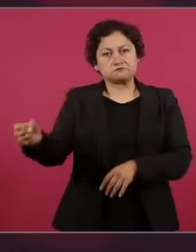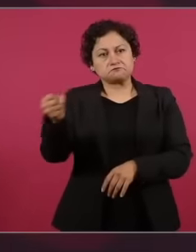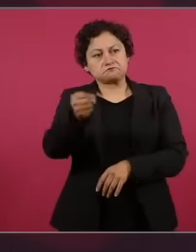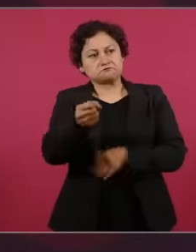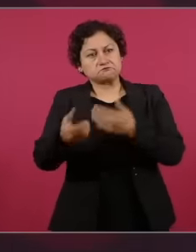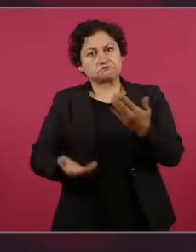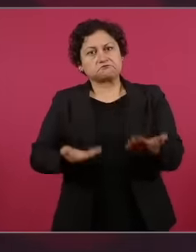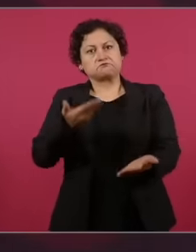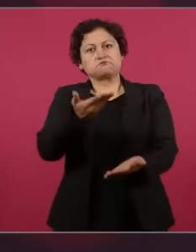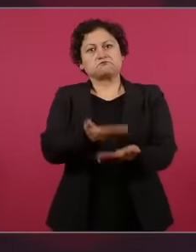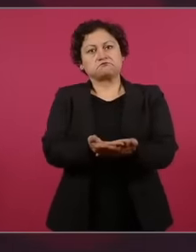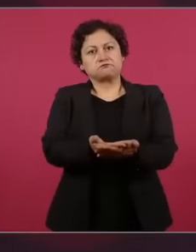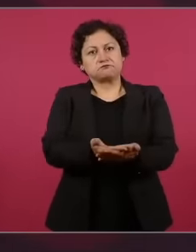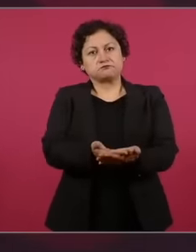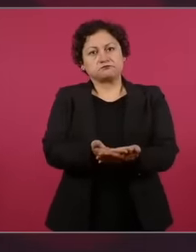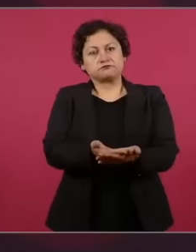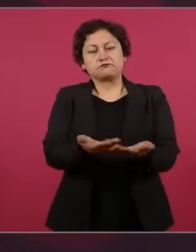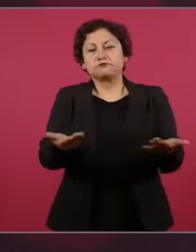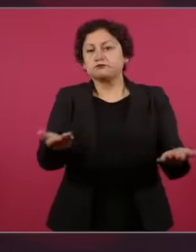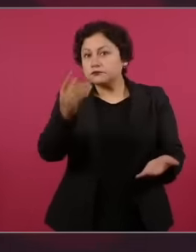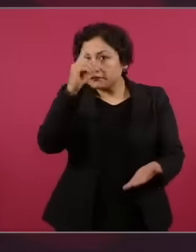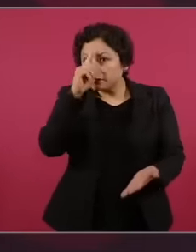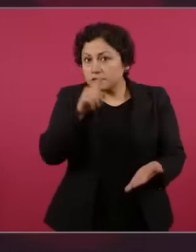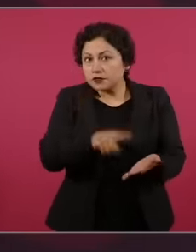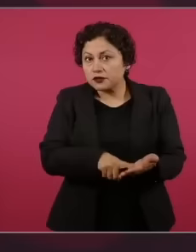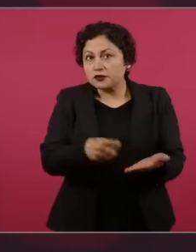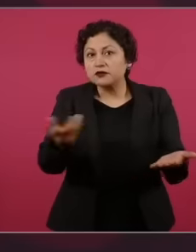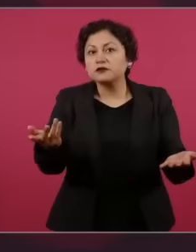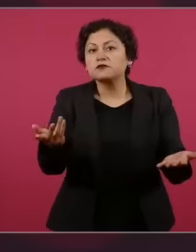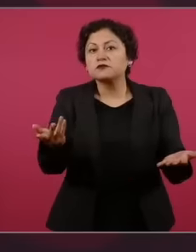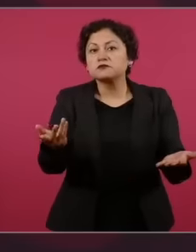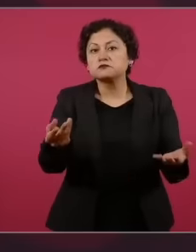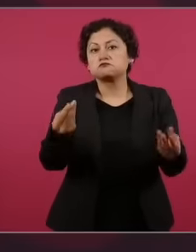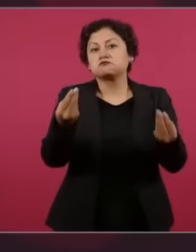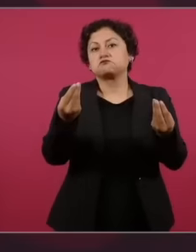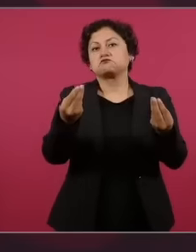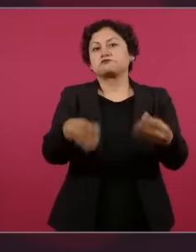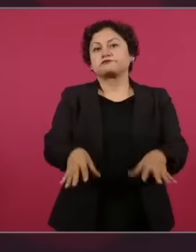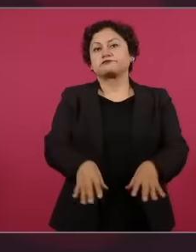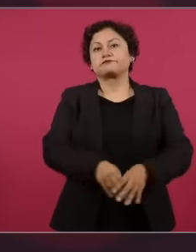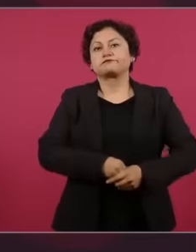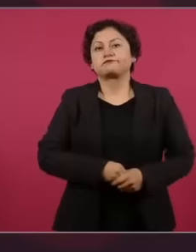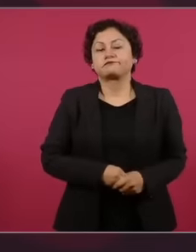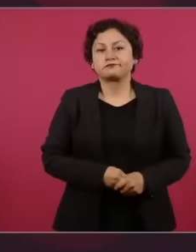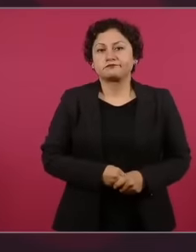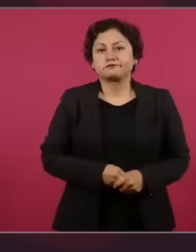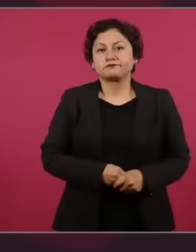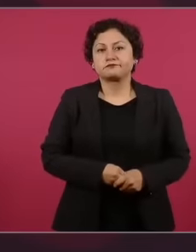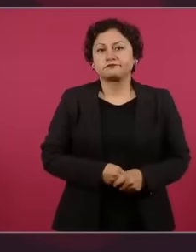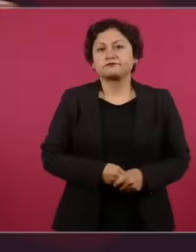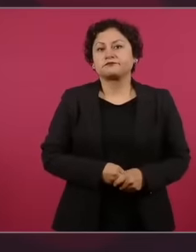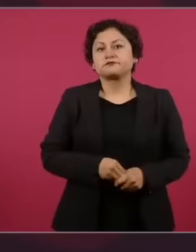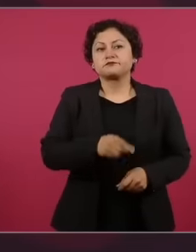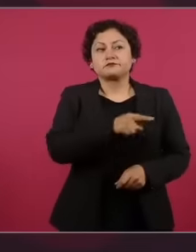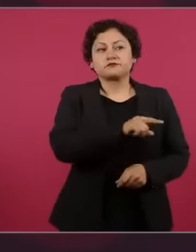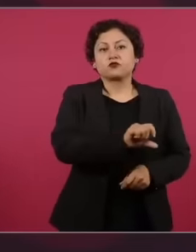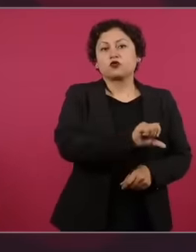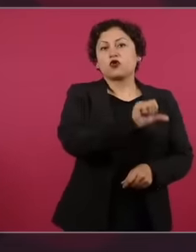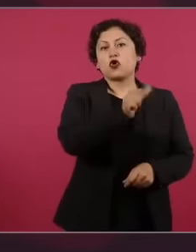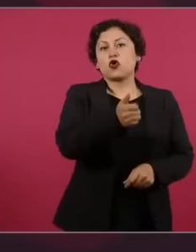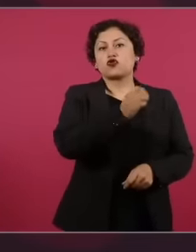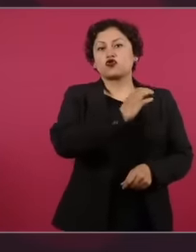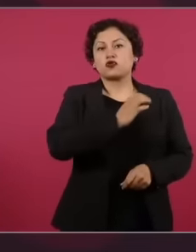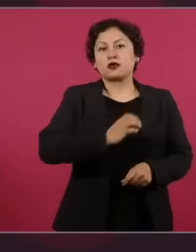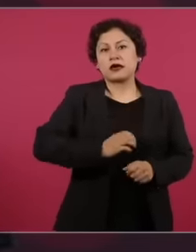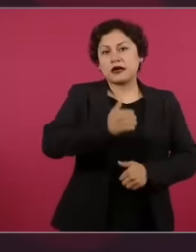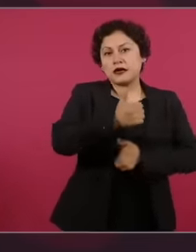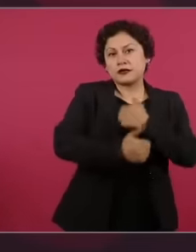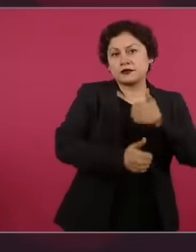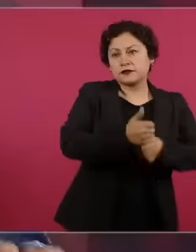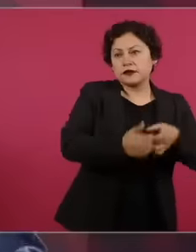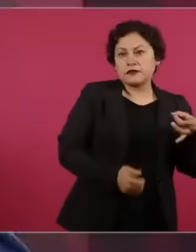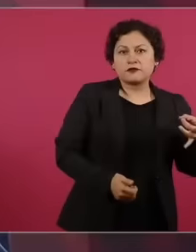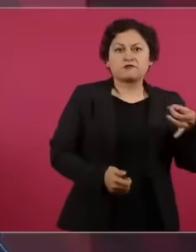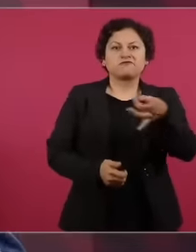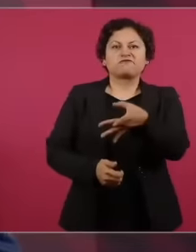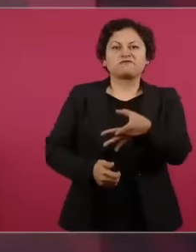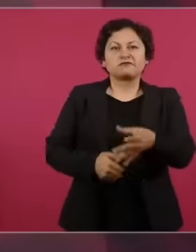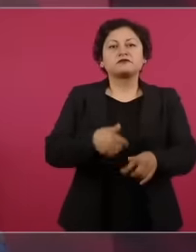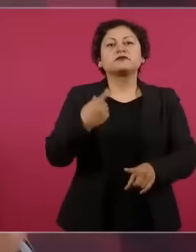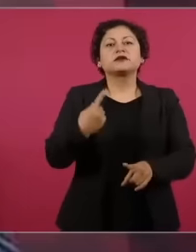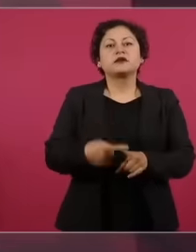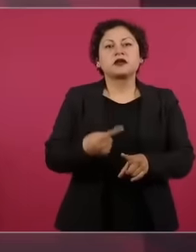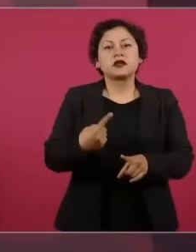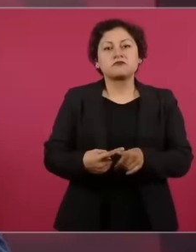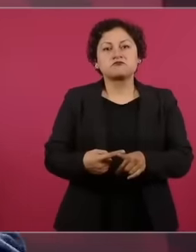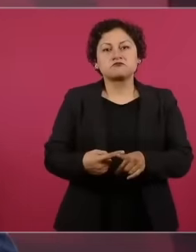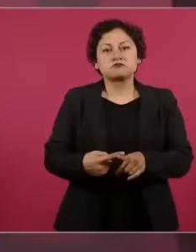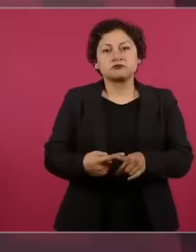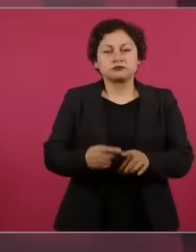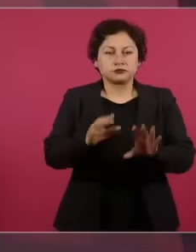lost Who beat him, the truth is, I don't know,